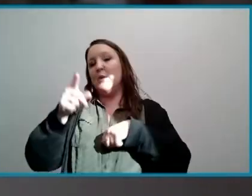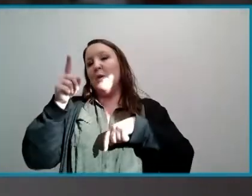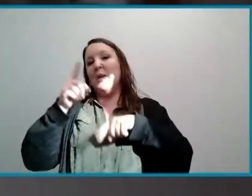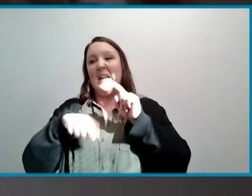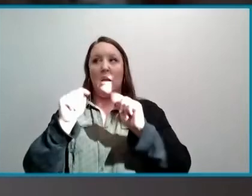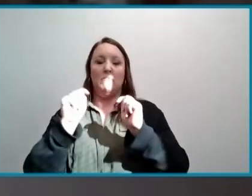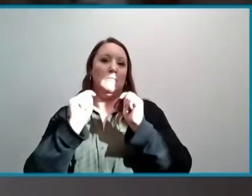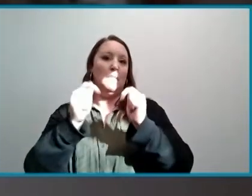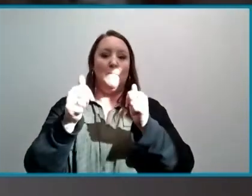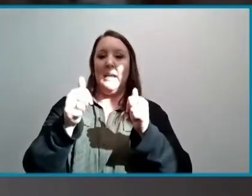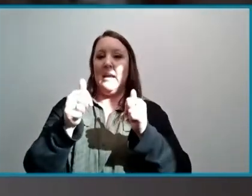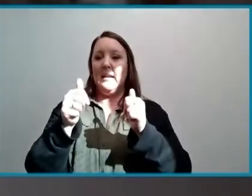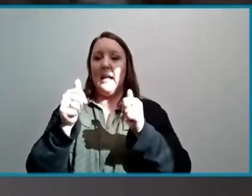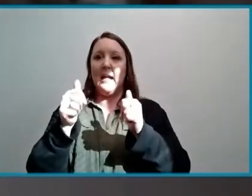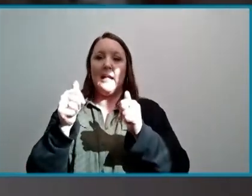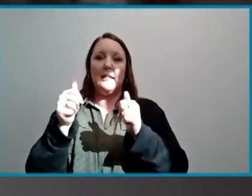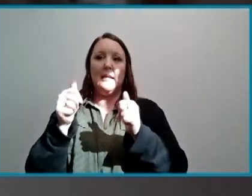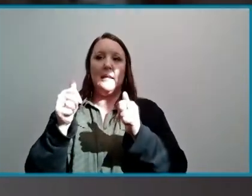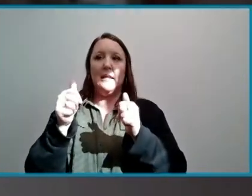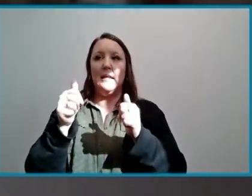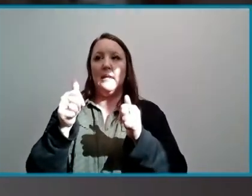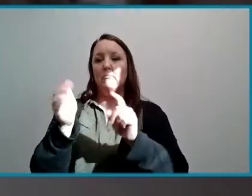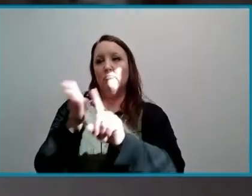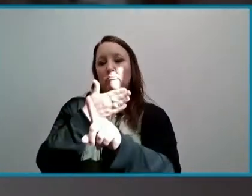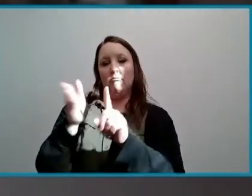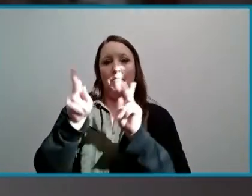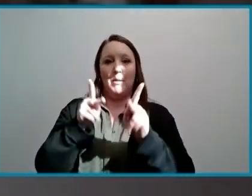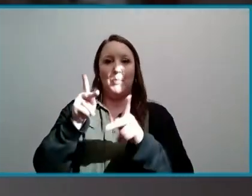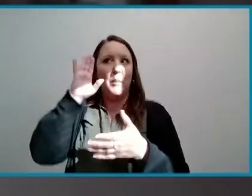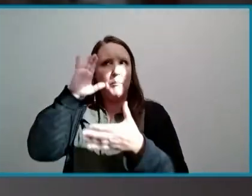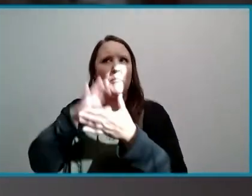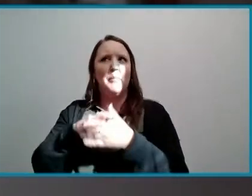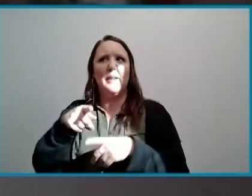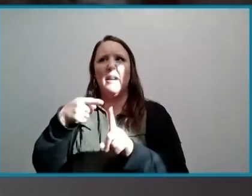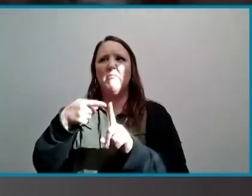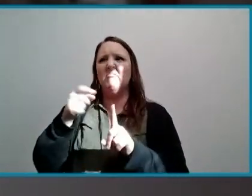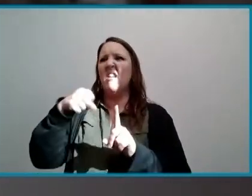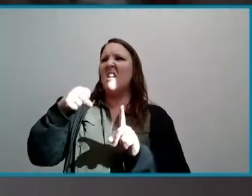sway people to believing that what you're doing is, is not going to be exploitive.